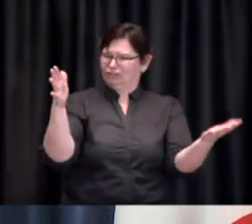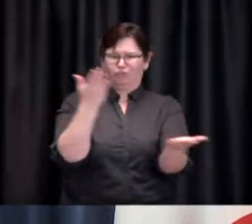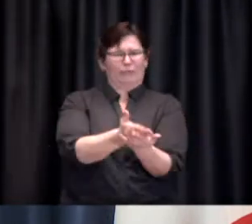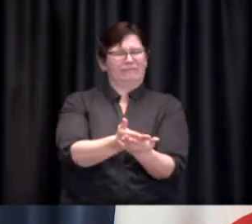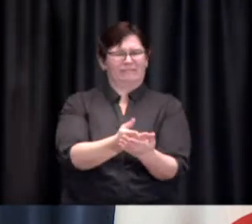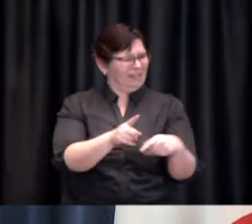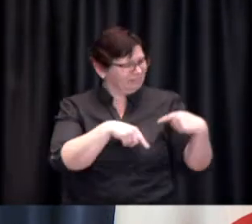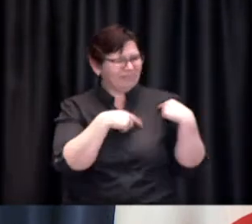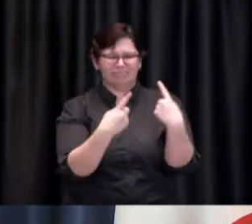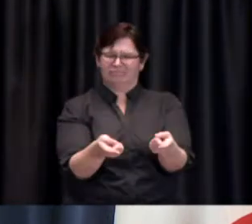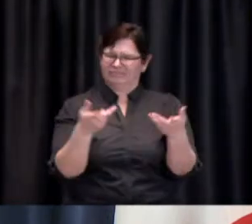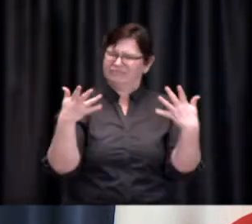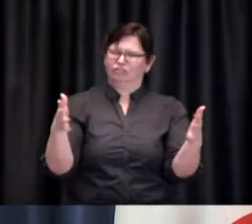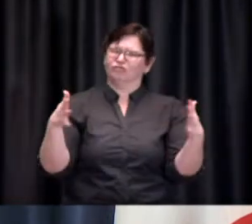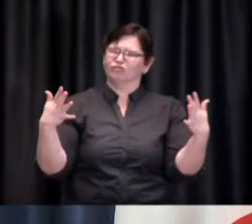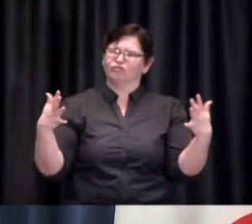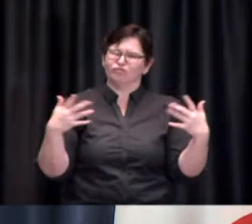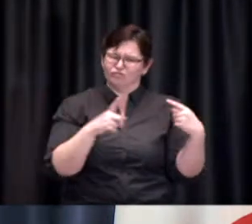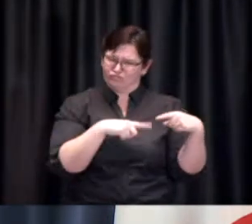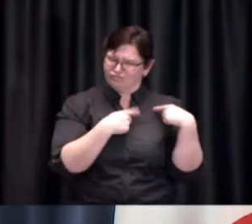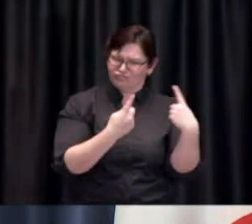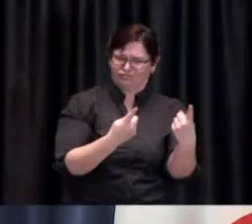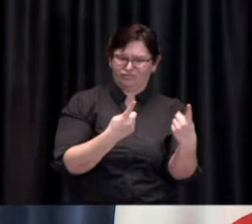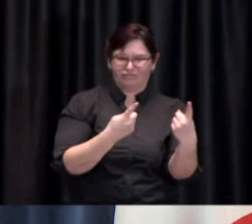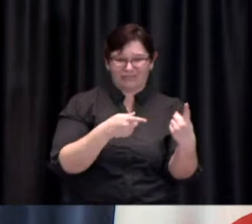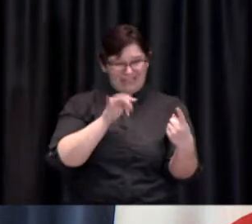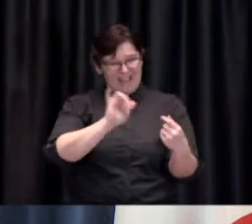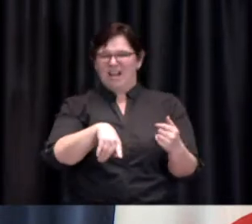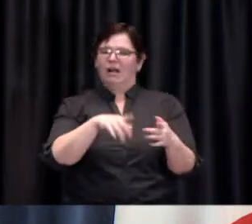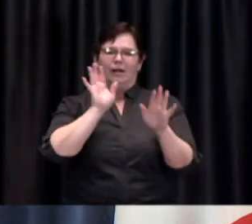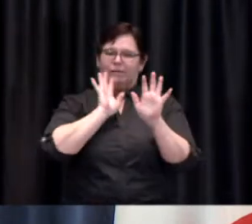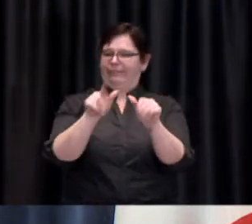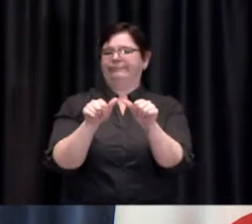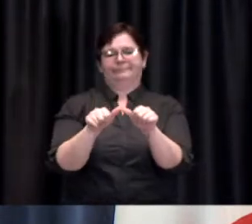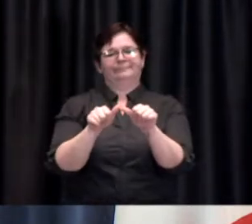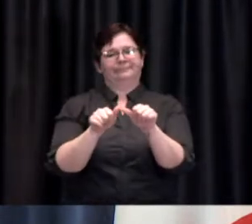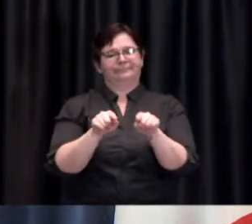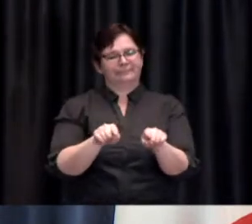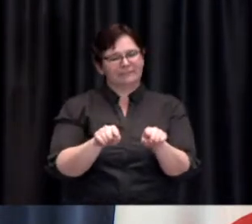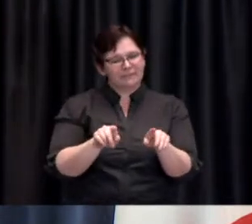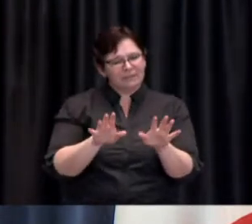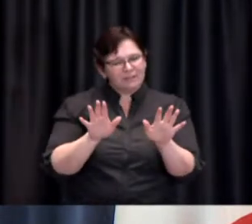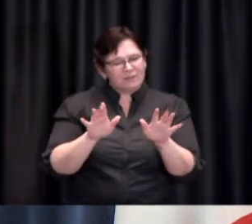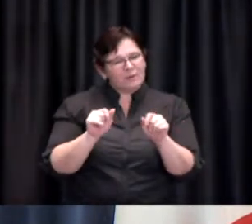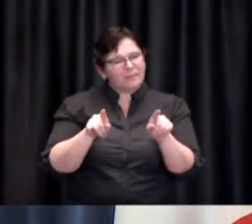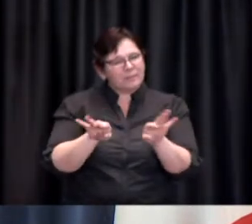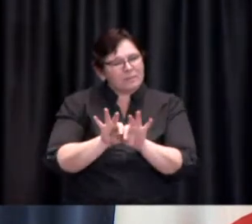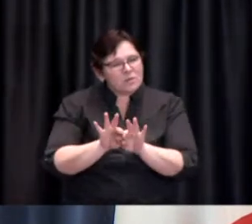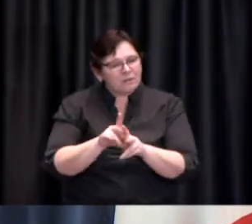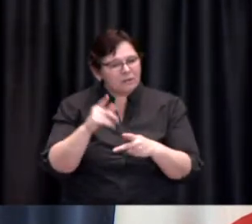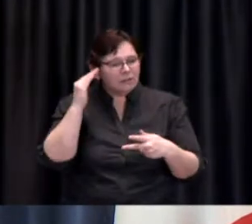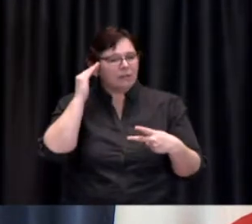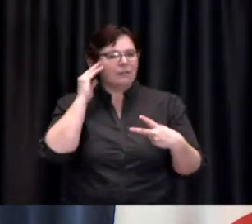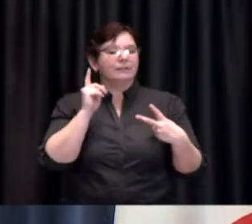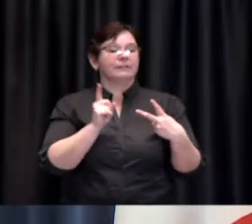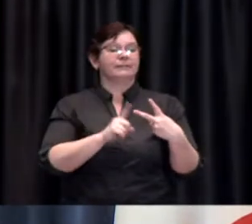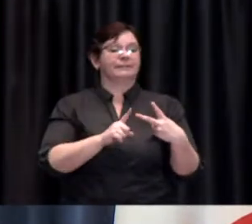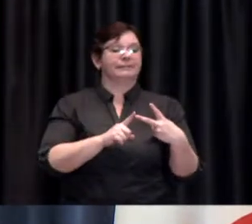anticipate that that would continue. I think the other piece that I would offer is that right now knowing what we know about the presence of